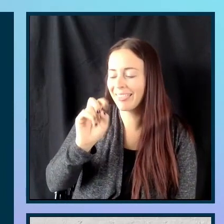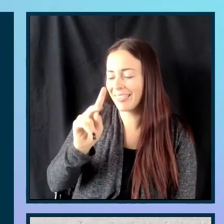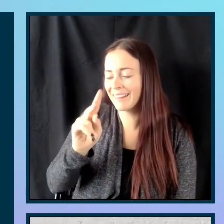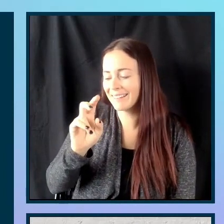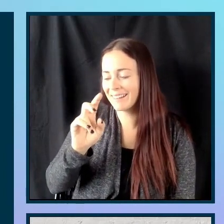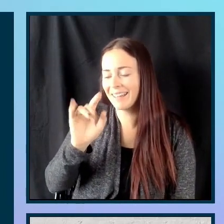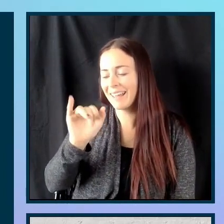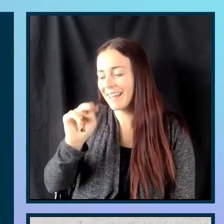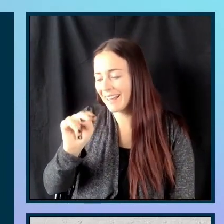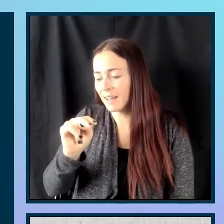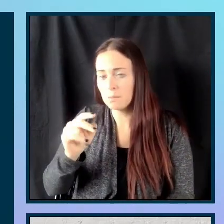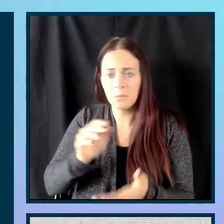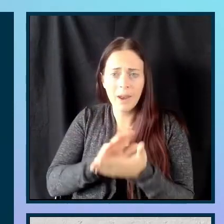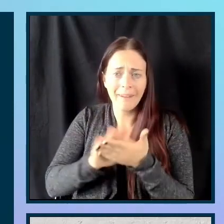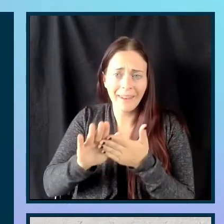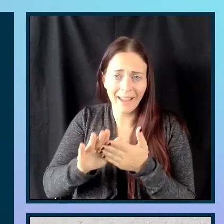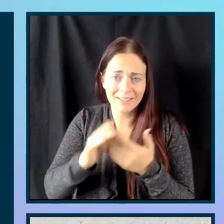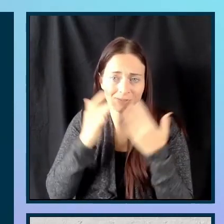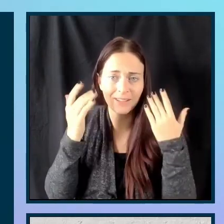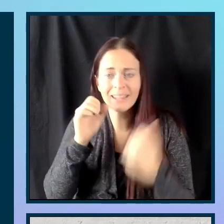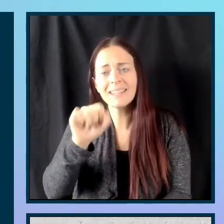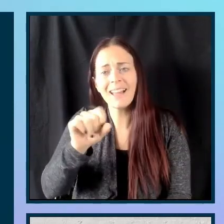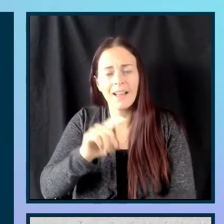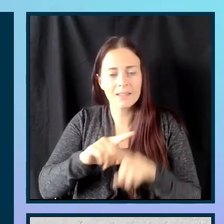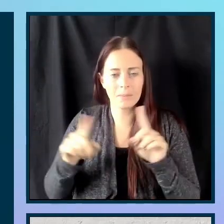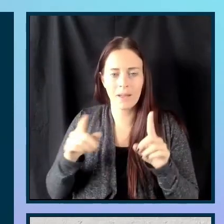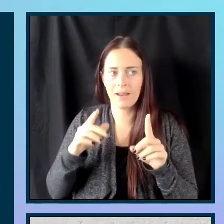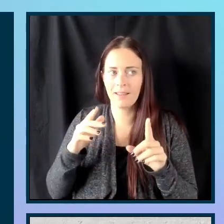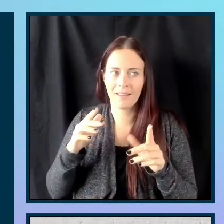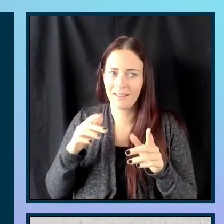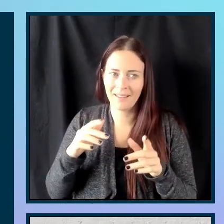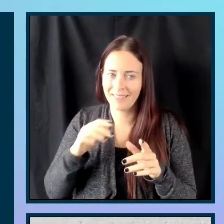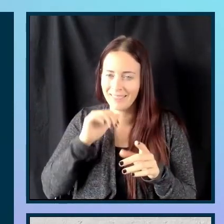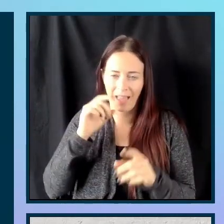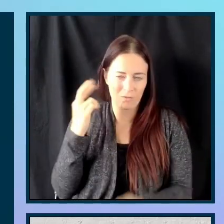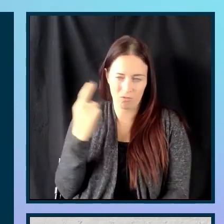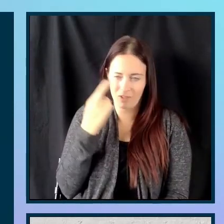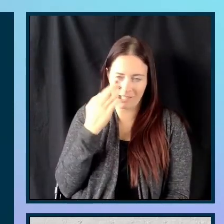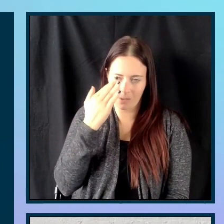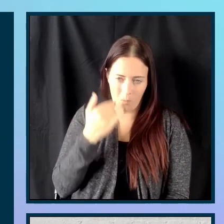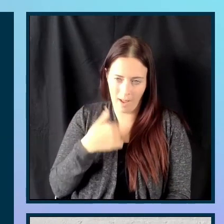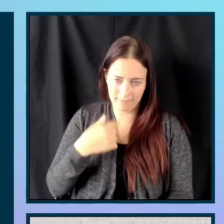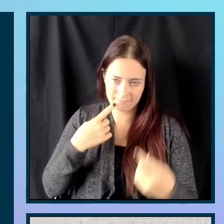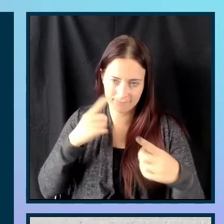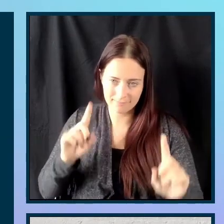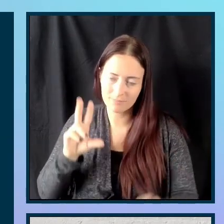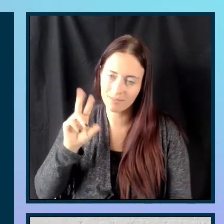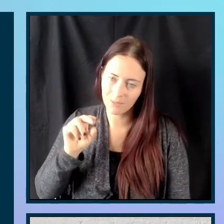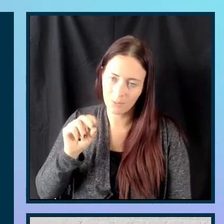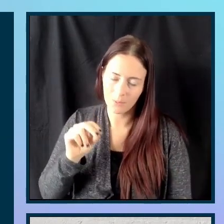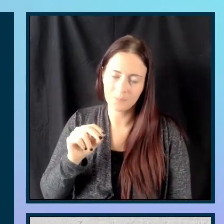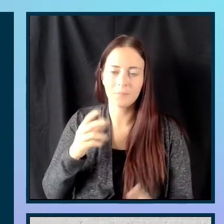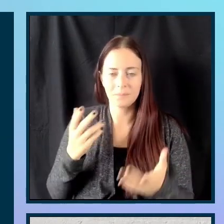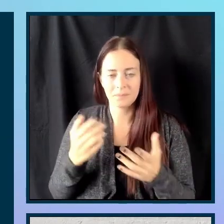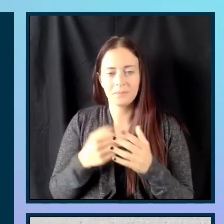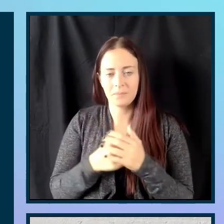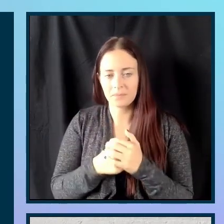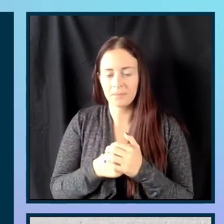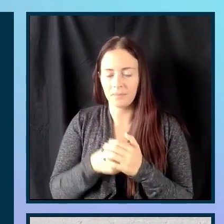but that's not what led to the impact I had. Once those false beliefs were better managed through a process of coming to terms,